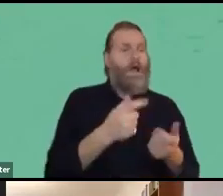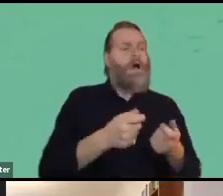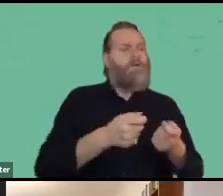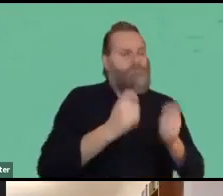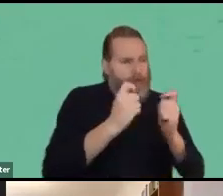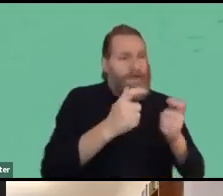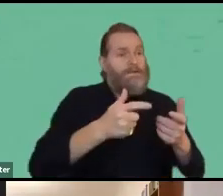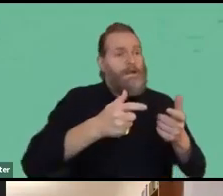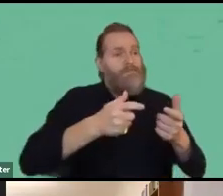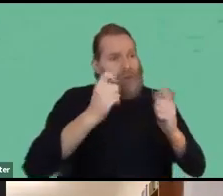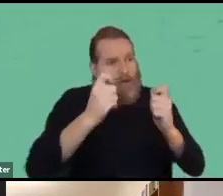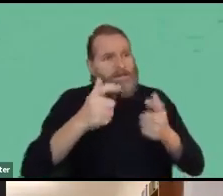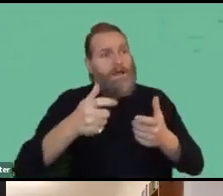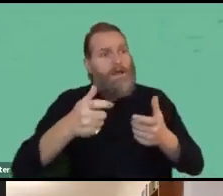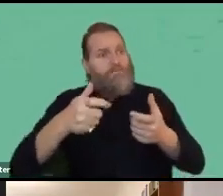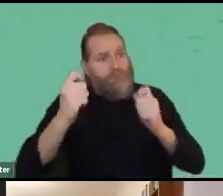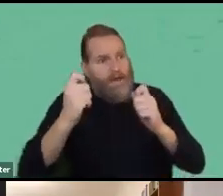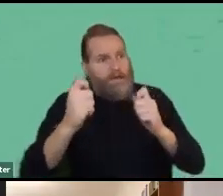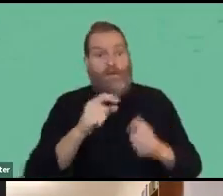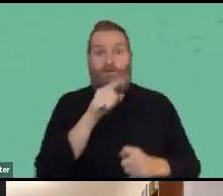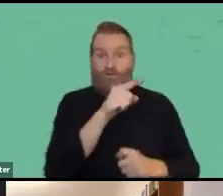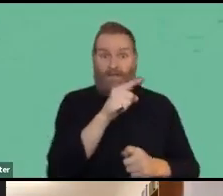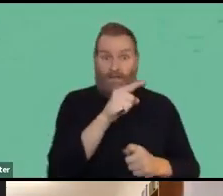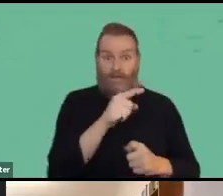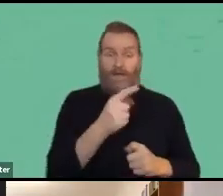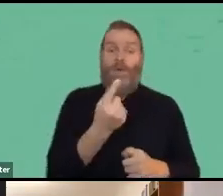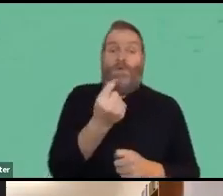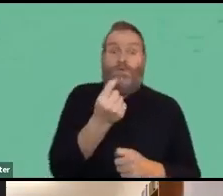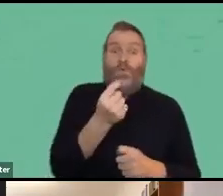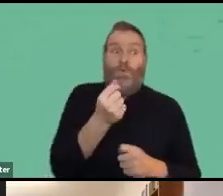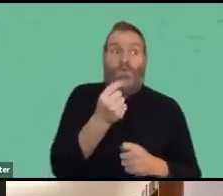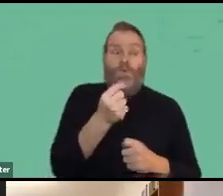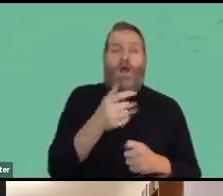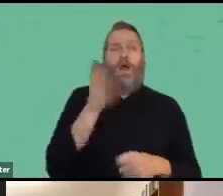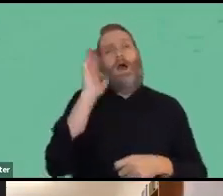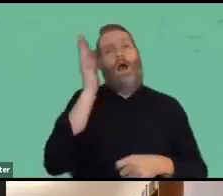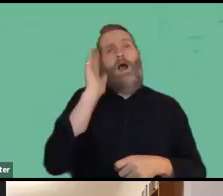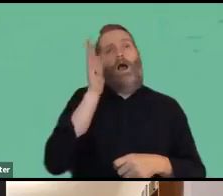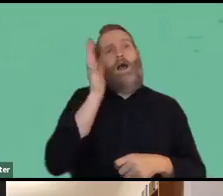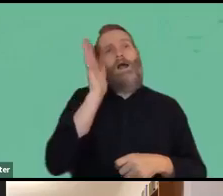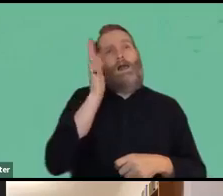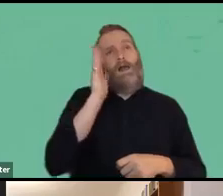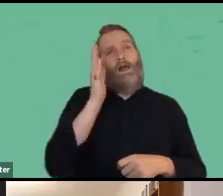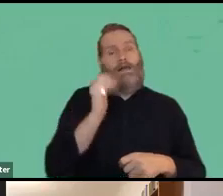even when she was in her final closing remarks and there was still a quarter of an hour left and she